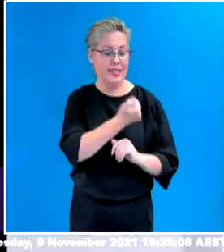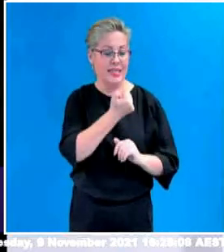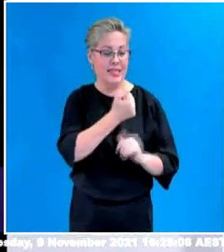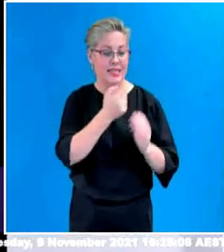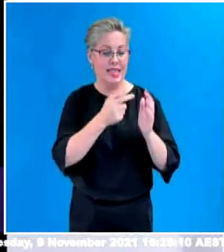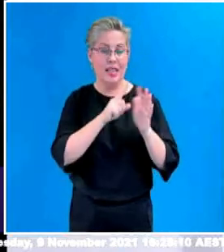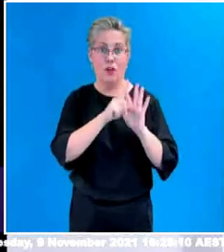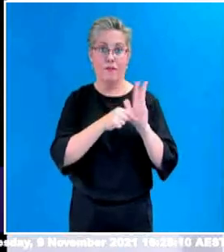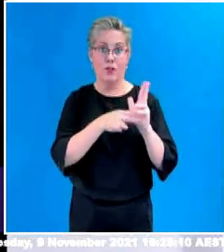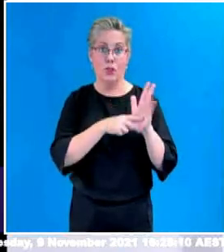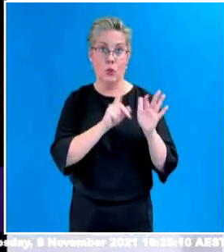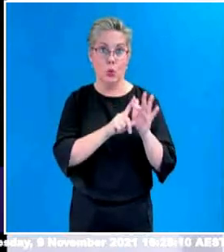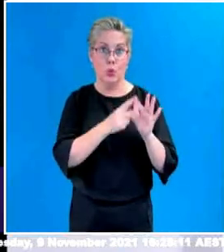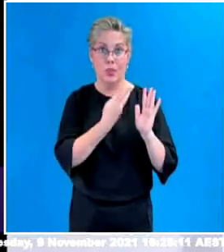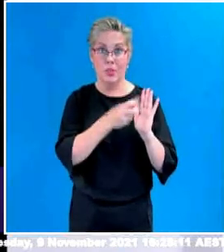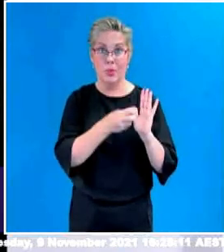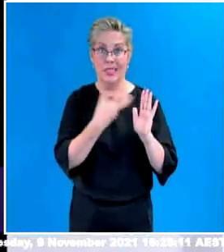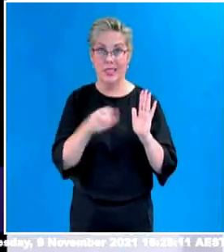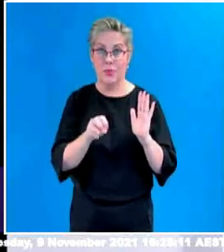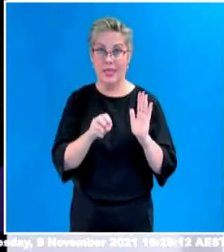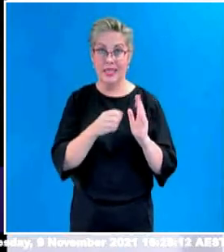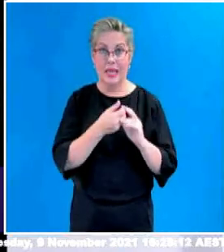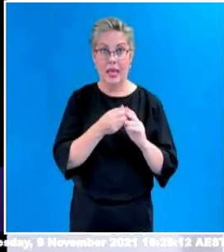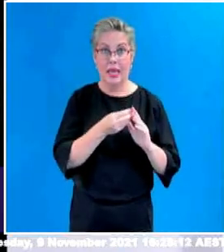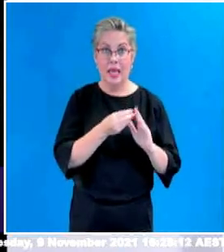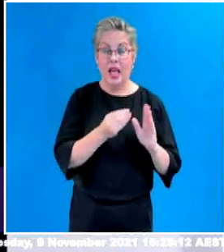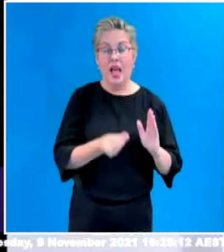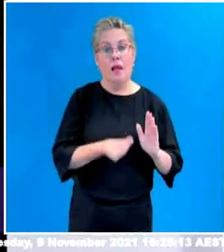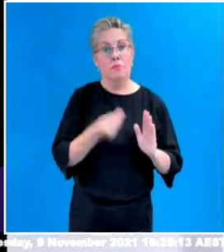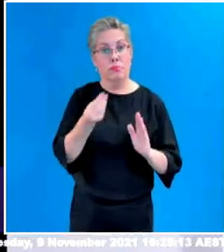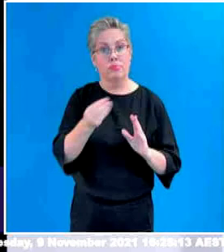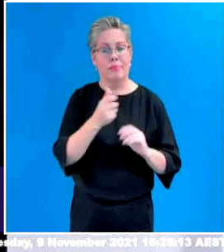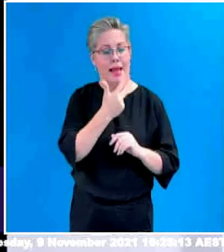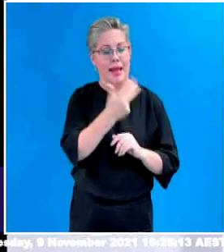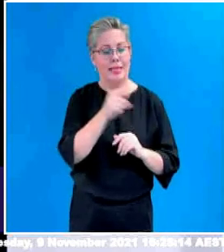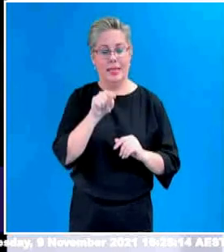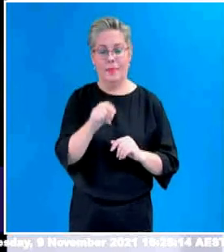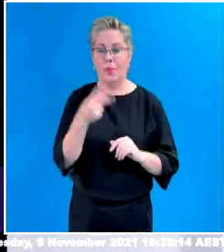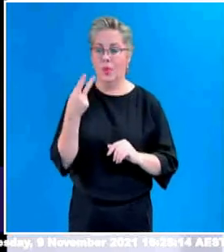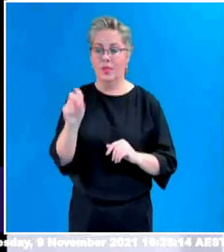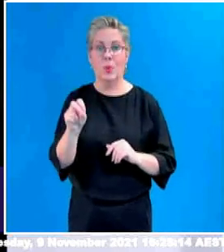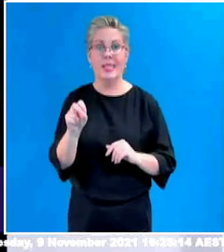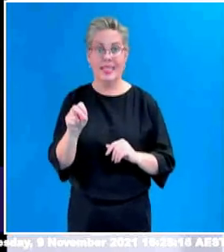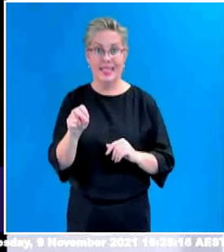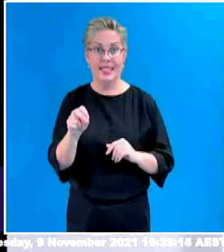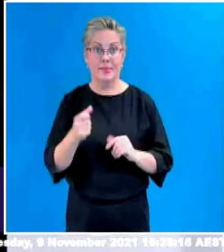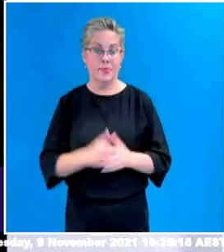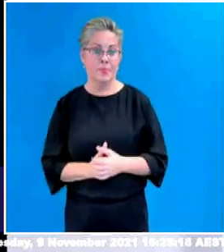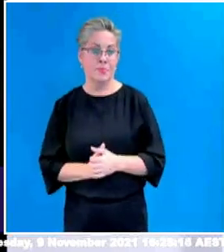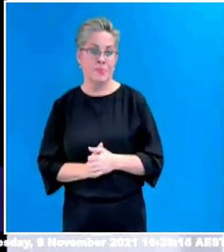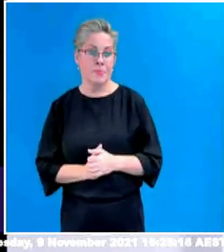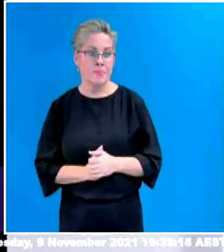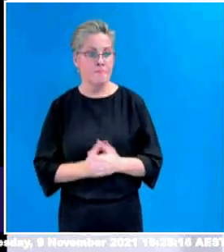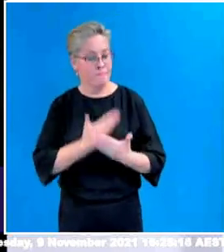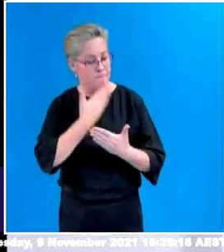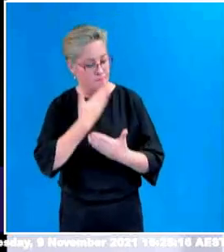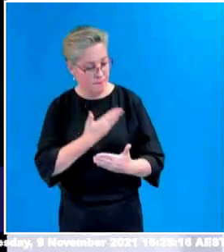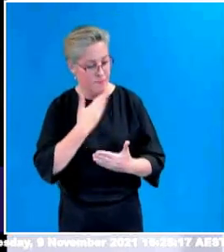could be marked Exhibit 18.20. That can be done. Thank you, that document will be admitted into evidence with that marking.